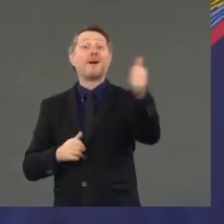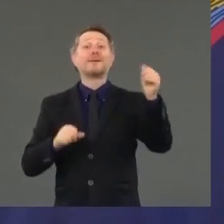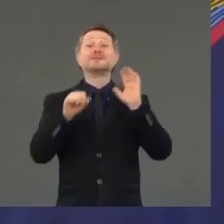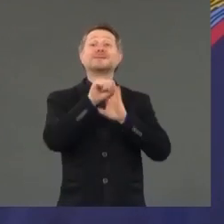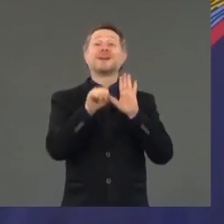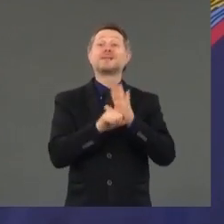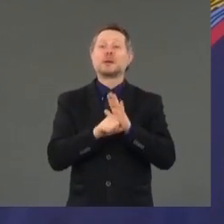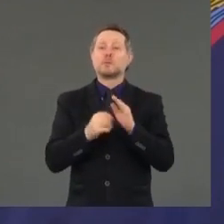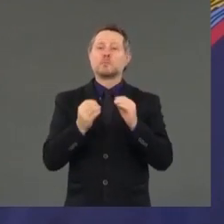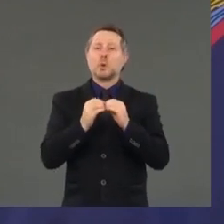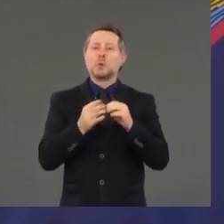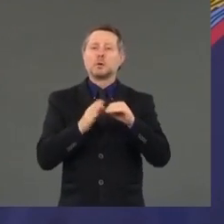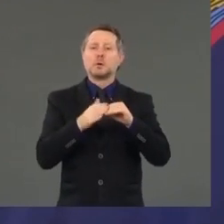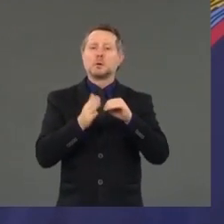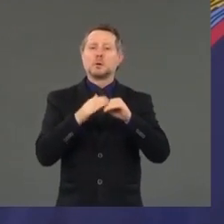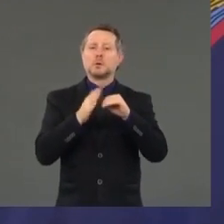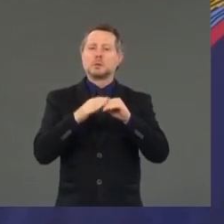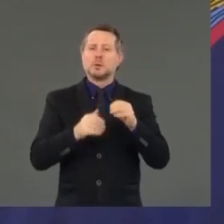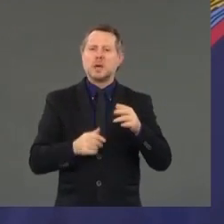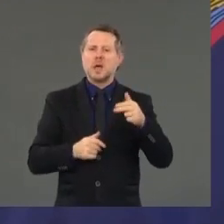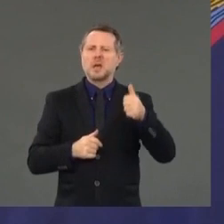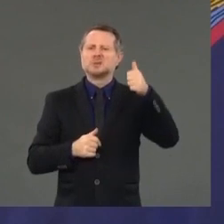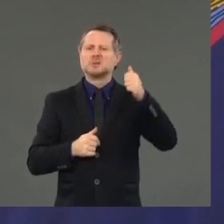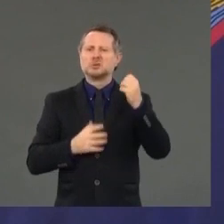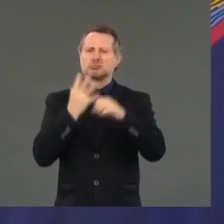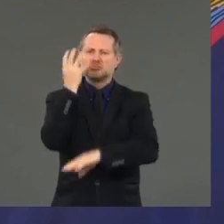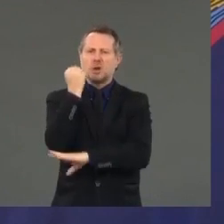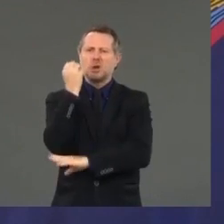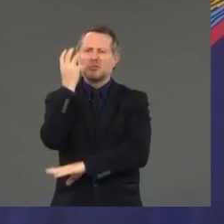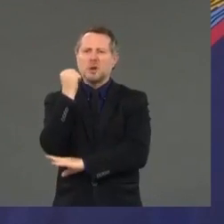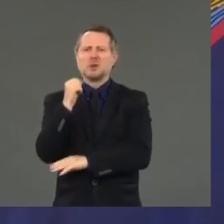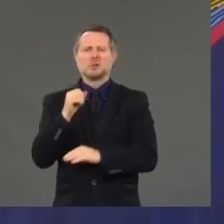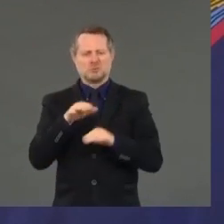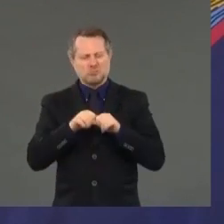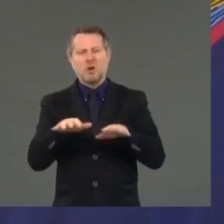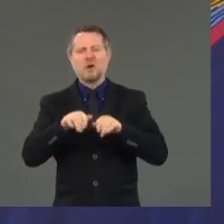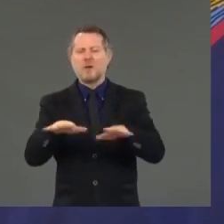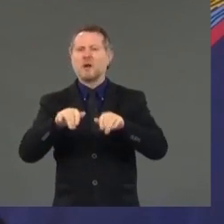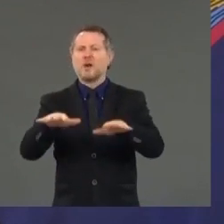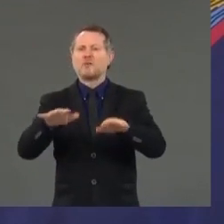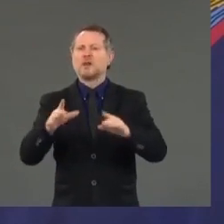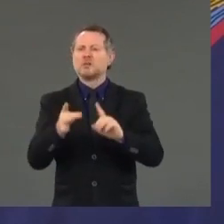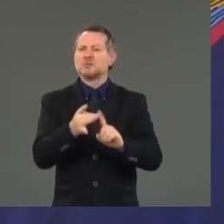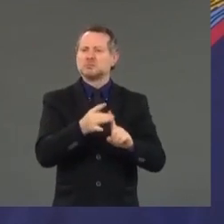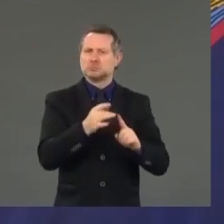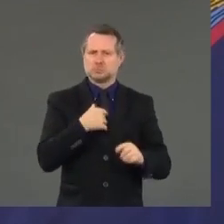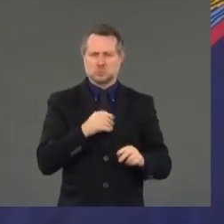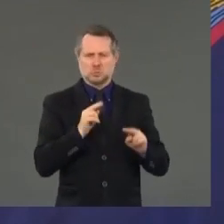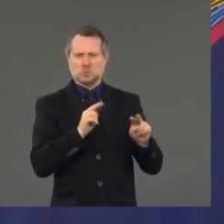THE INFECTION RATE IN THE REST OF THE NATION IS GOING UP. YOU HAVE SOME STATES THAT HAVE